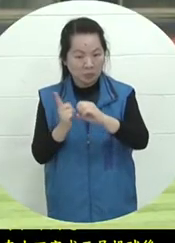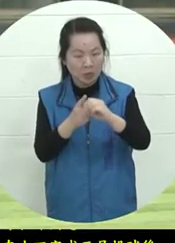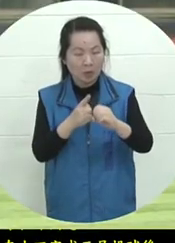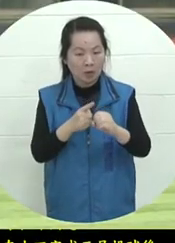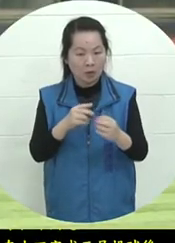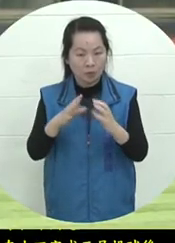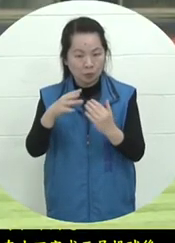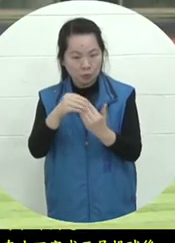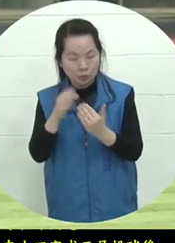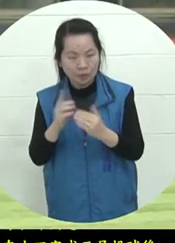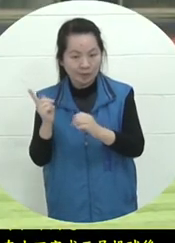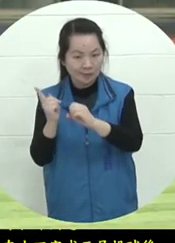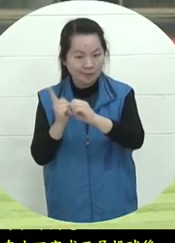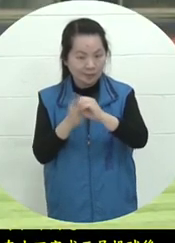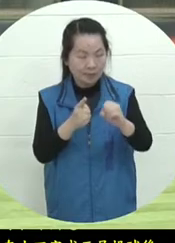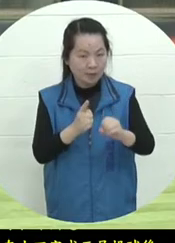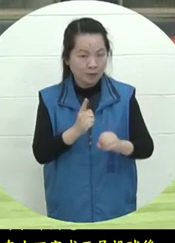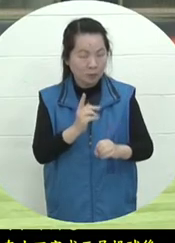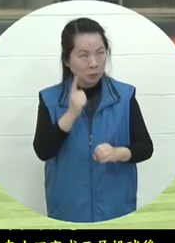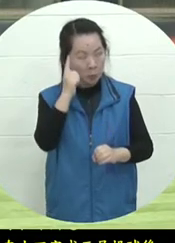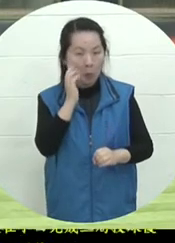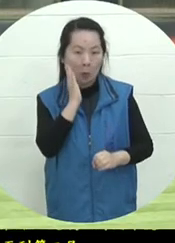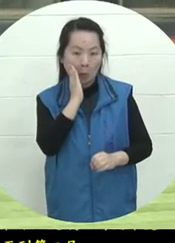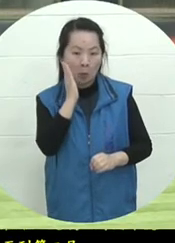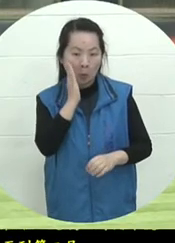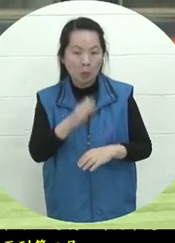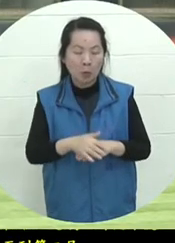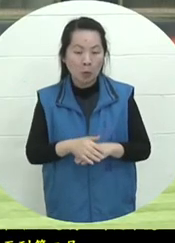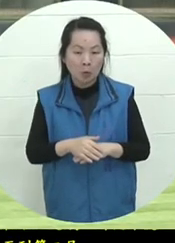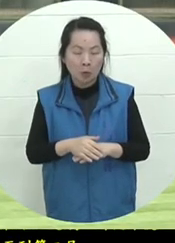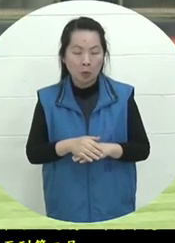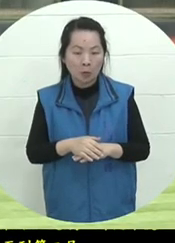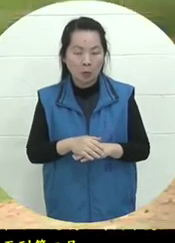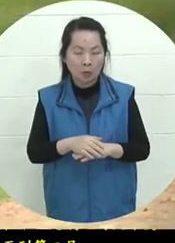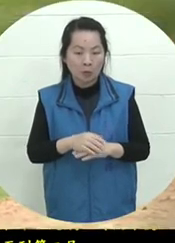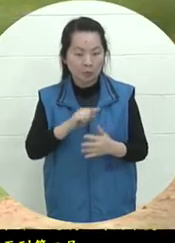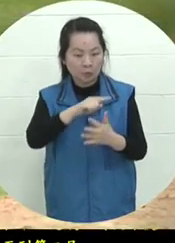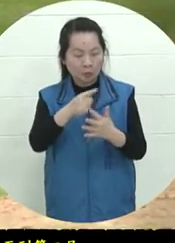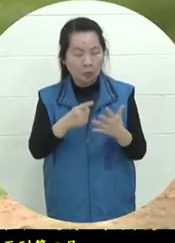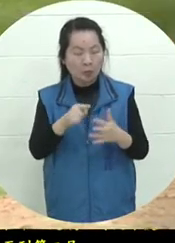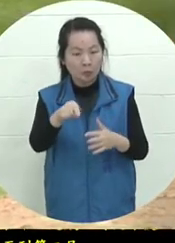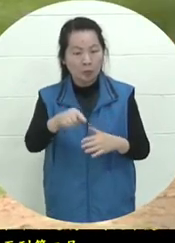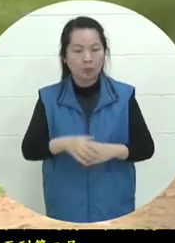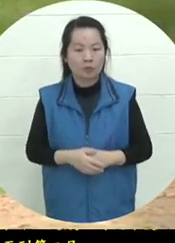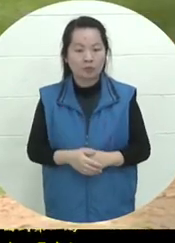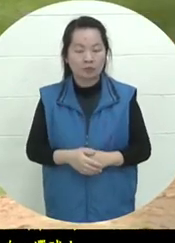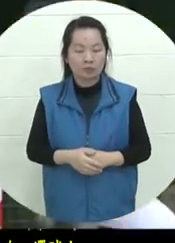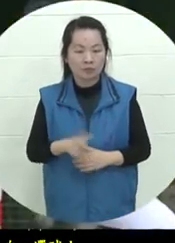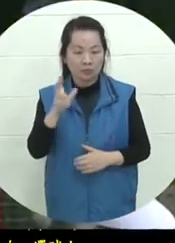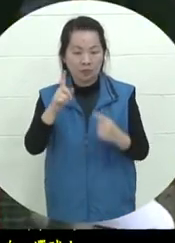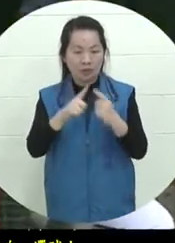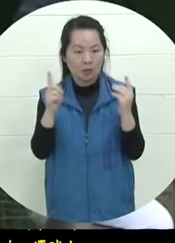the first half of the at-bats were pretty smooth so at this time the decision was made to change pitchers,